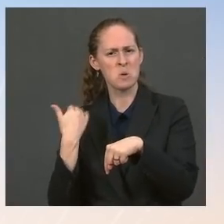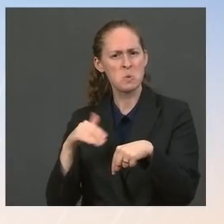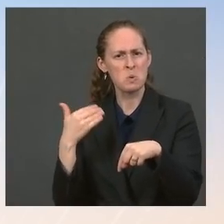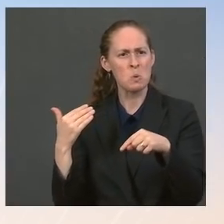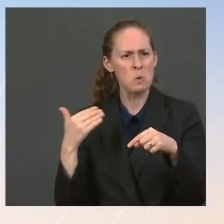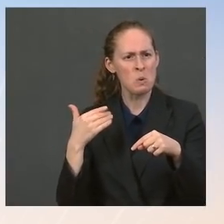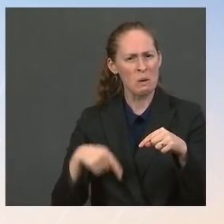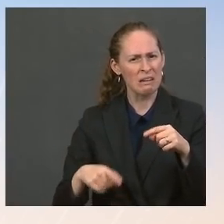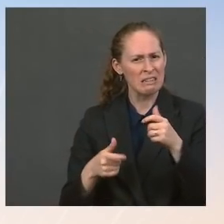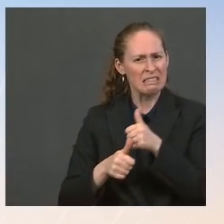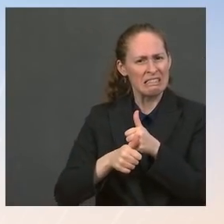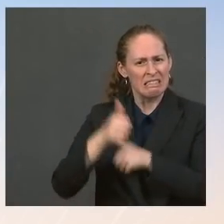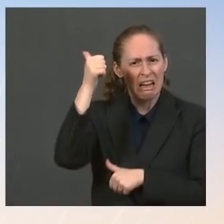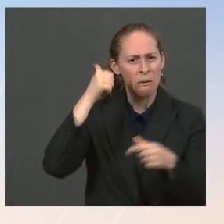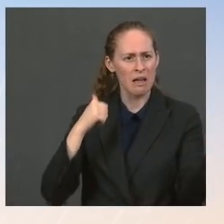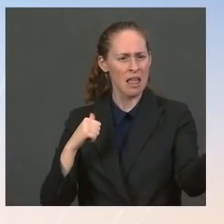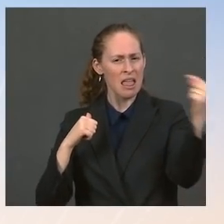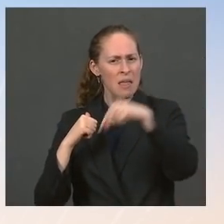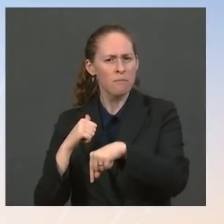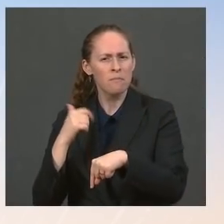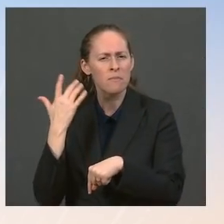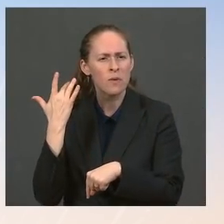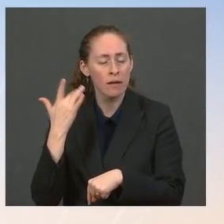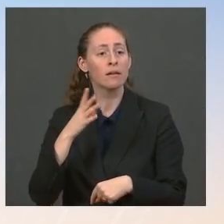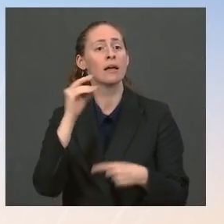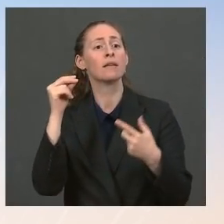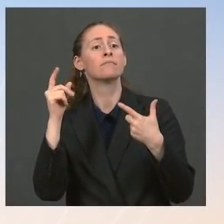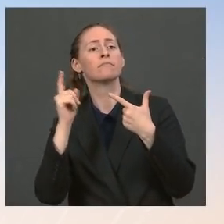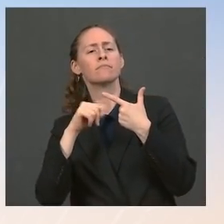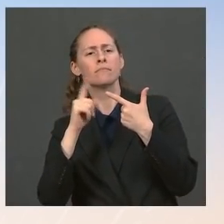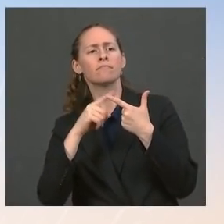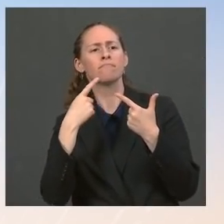Second, the building of safe, orderly, and humane pathways.